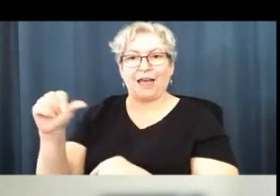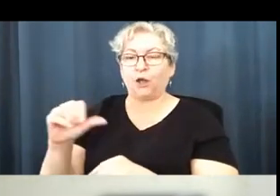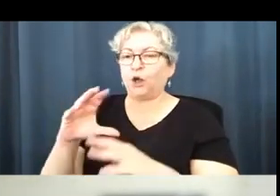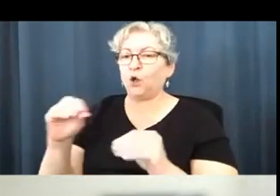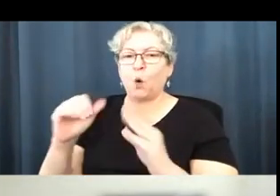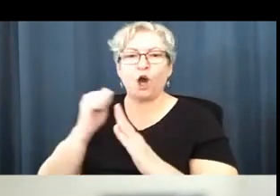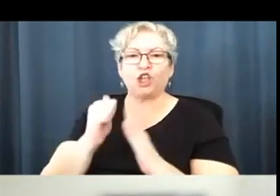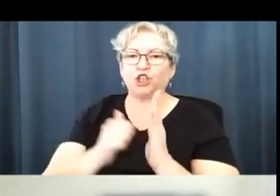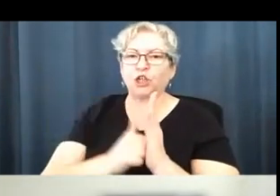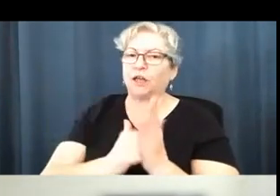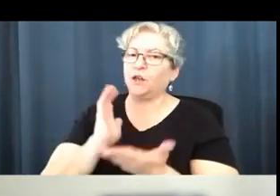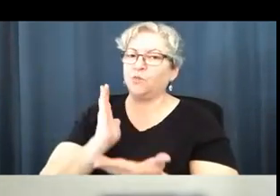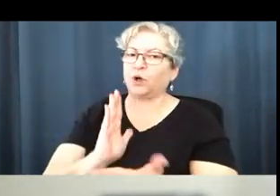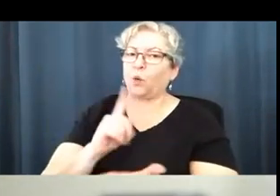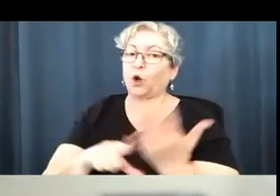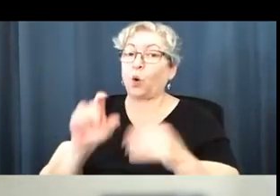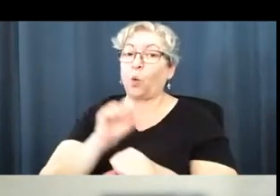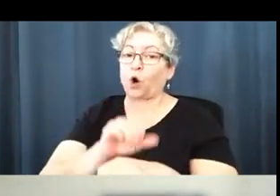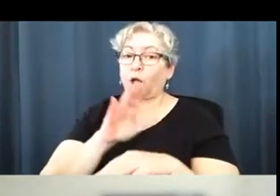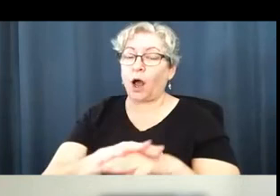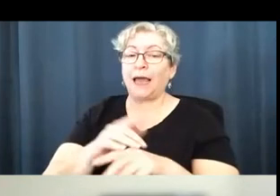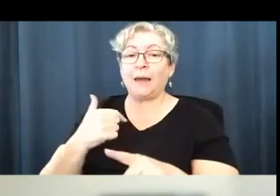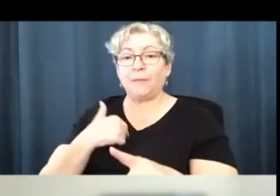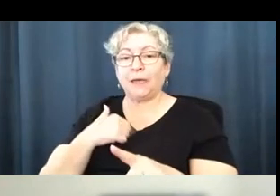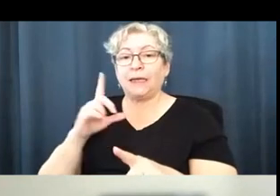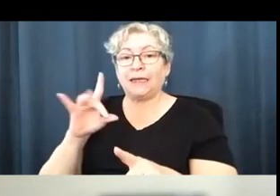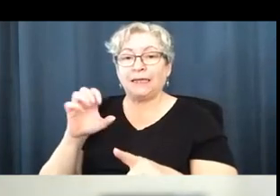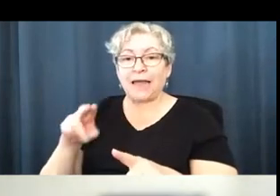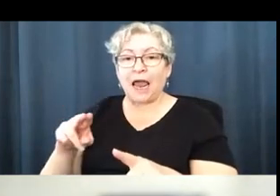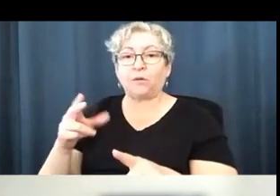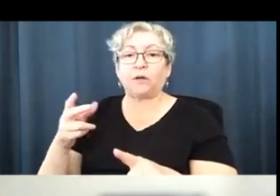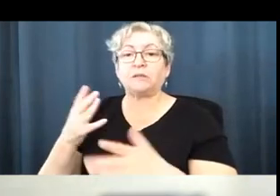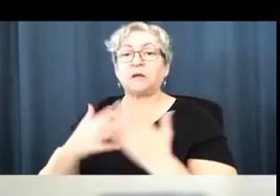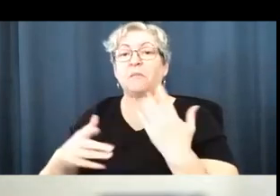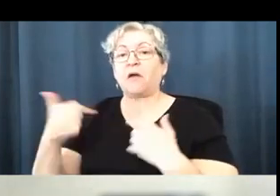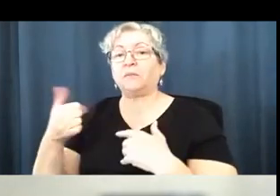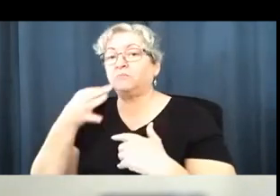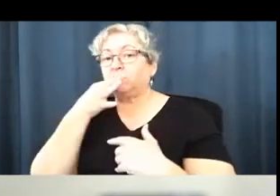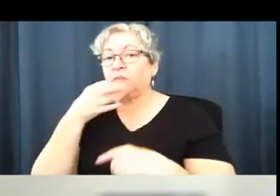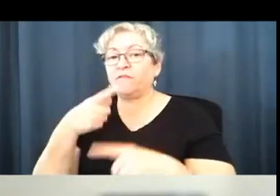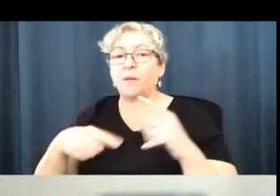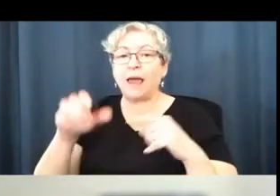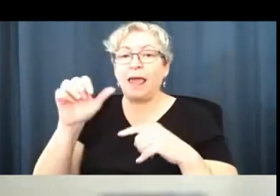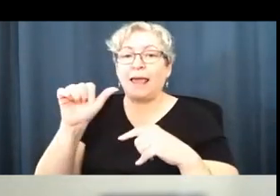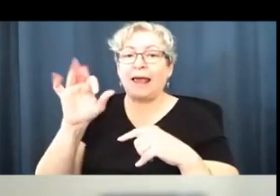you just bring what you're working on. And Darren and I and maybe a couple of other experts from from AFB will be there to just talk one-on-one